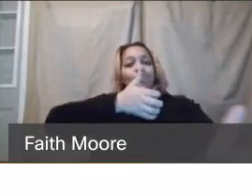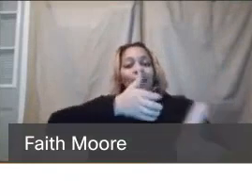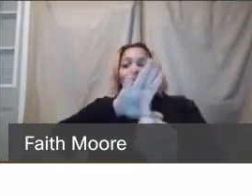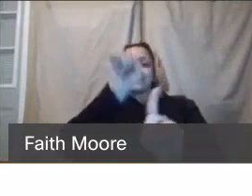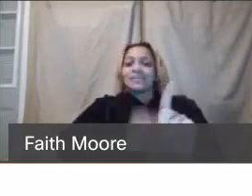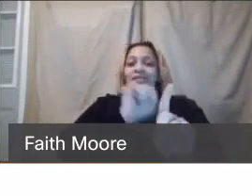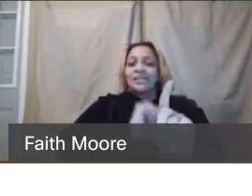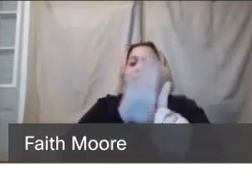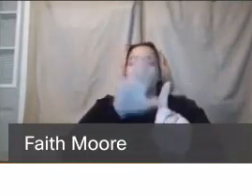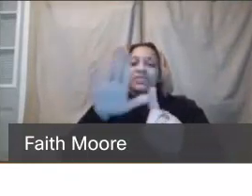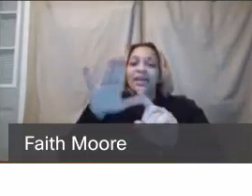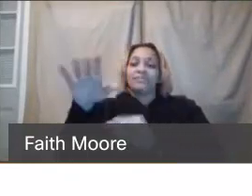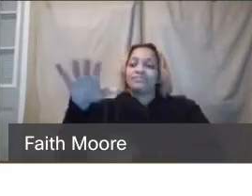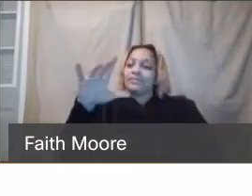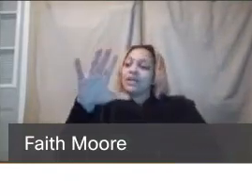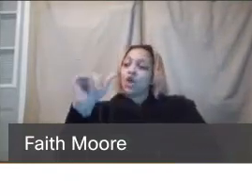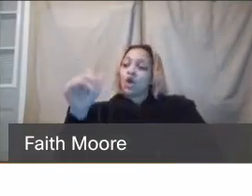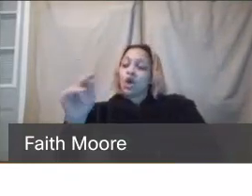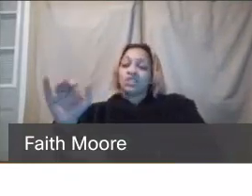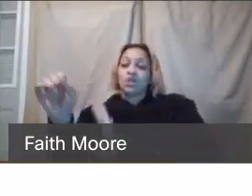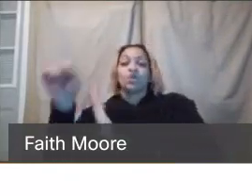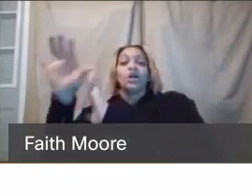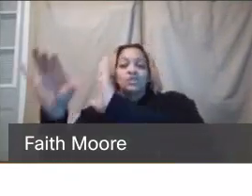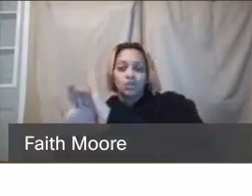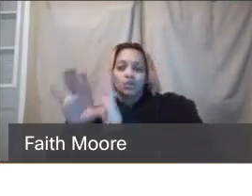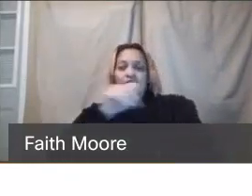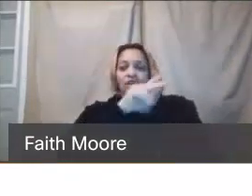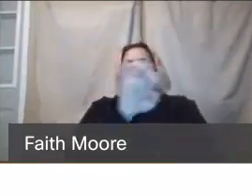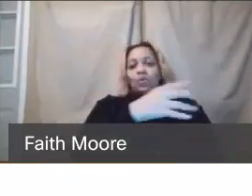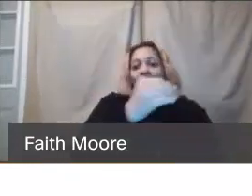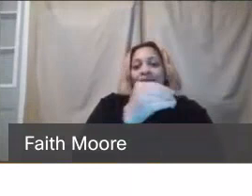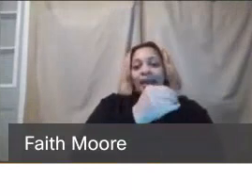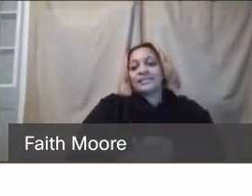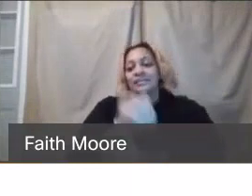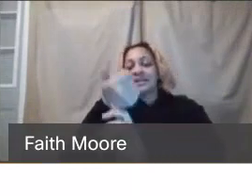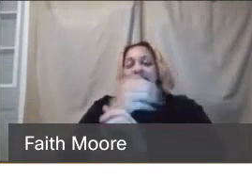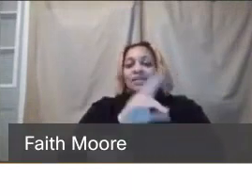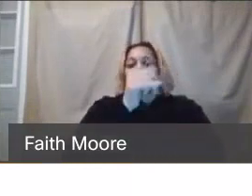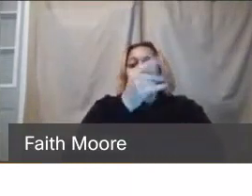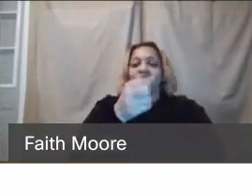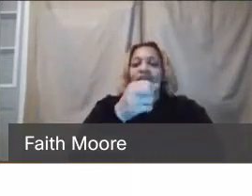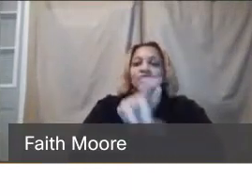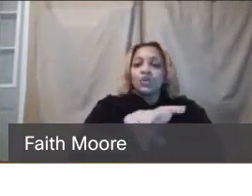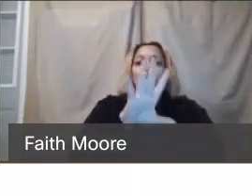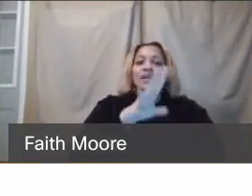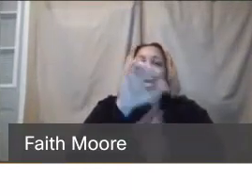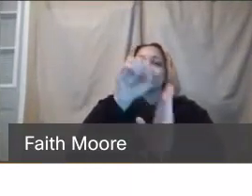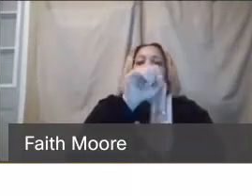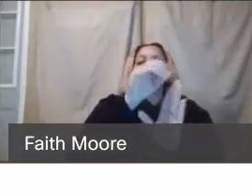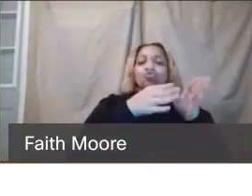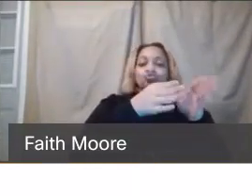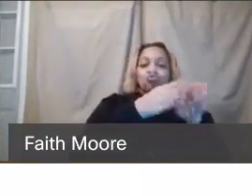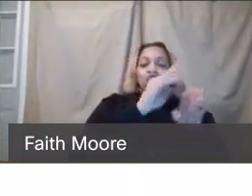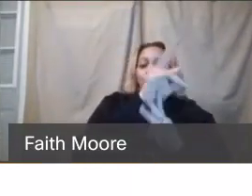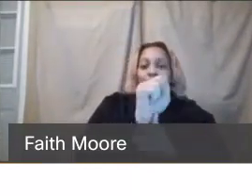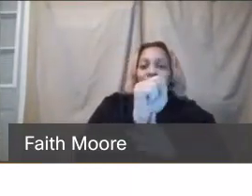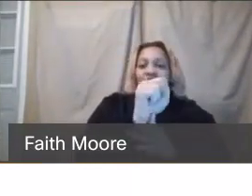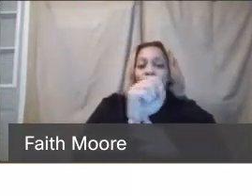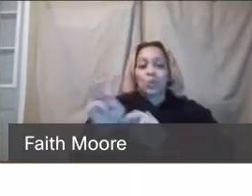Northwest and Constitution Avenue by removing vendor and street operations on the West side of the street extending the.